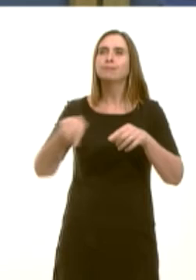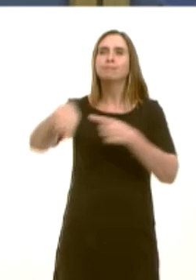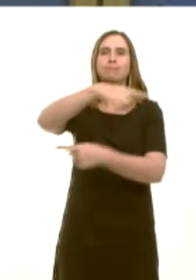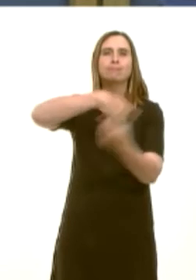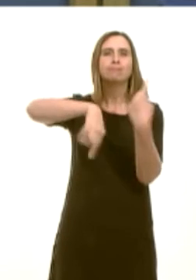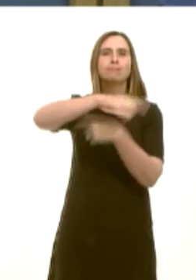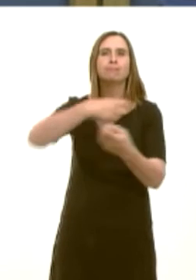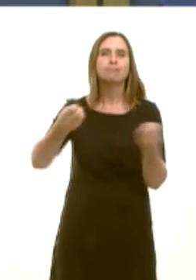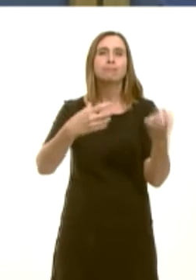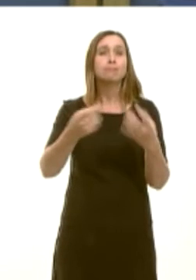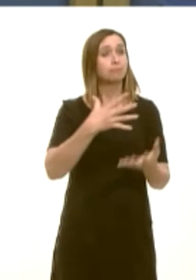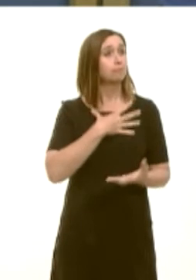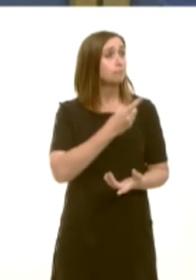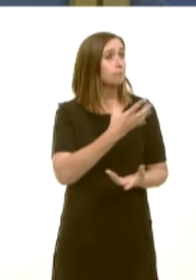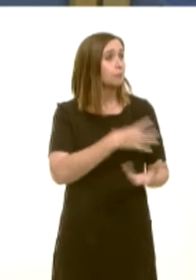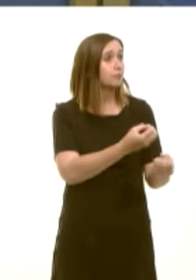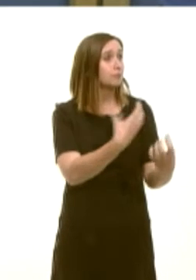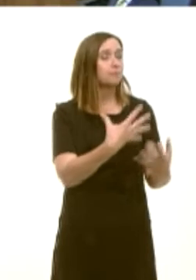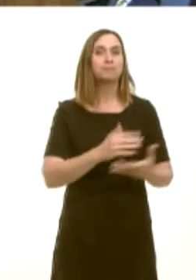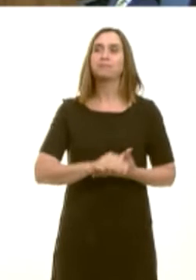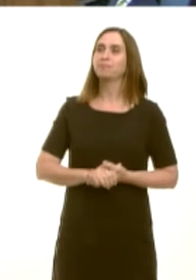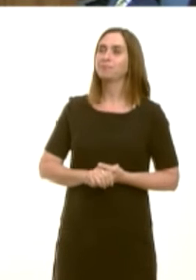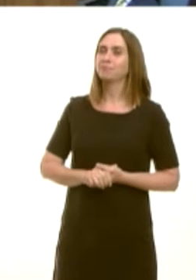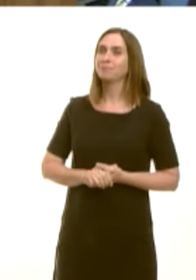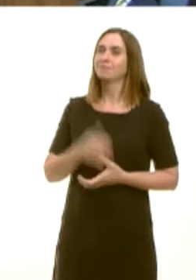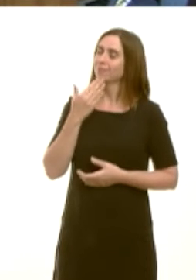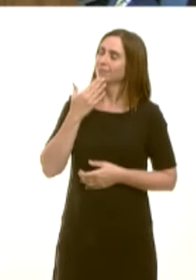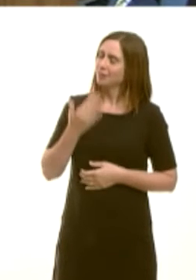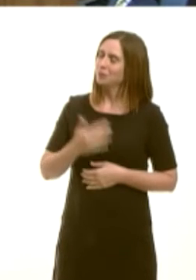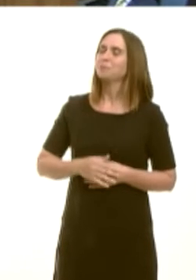you to say a few words, if you choose to. Altaf Hussain: Thank you very much. I would